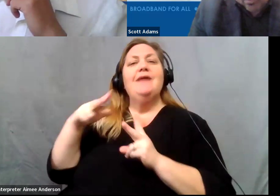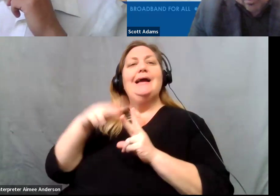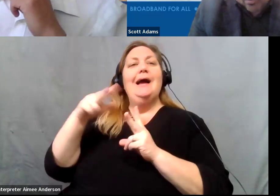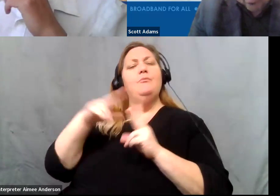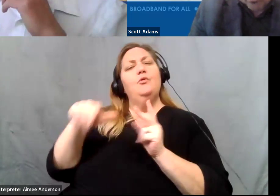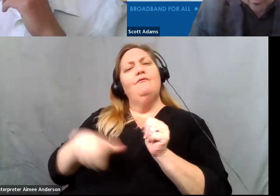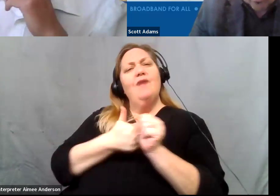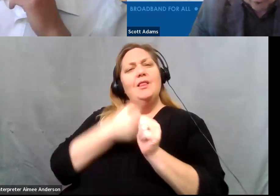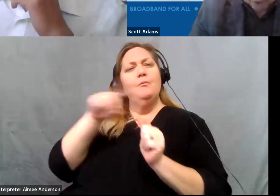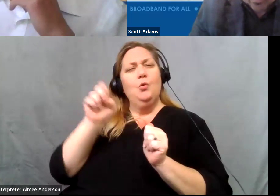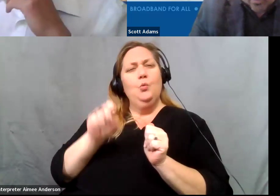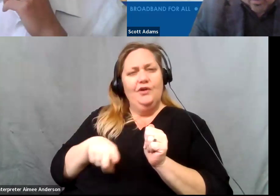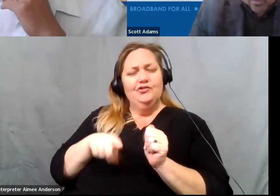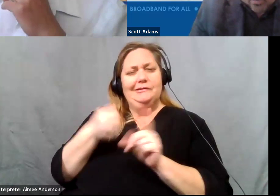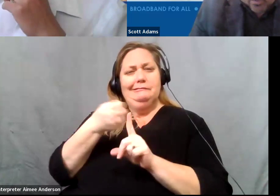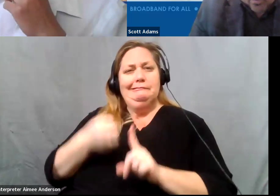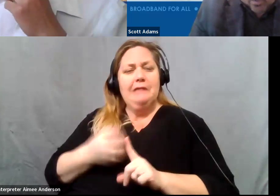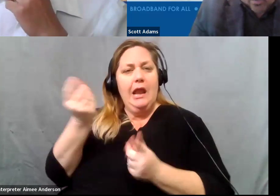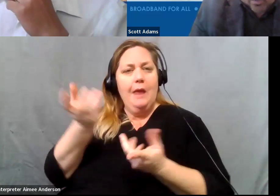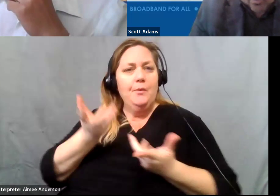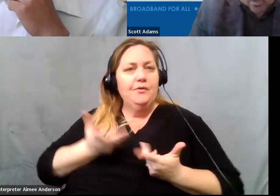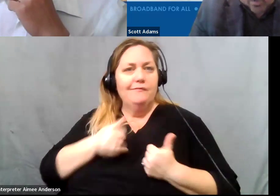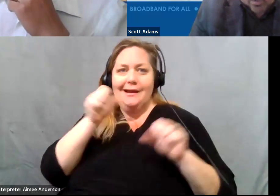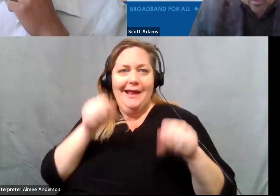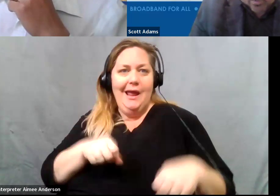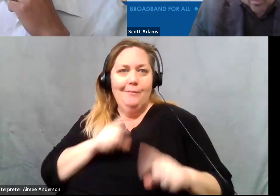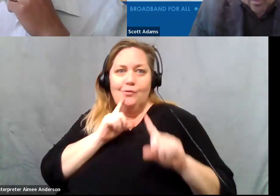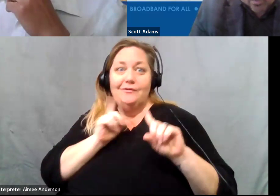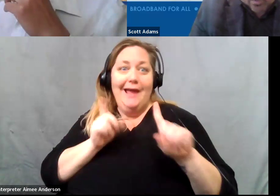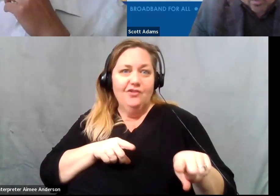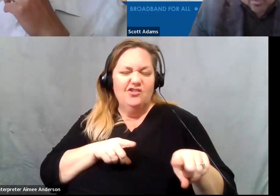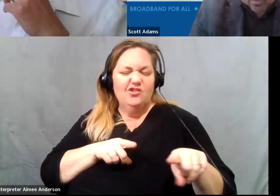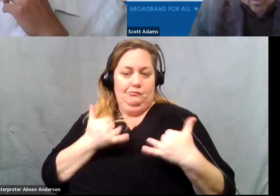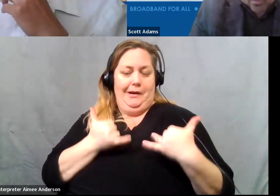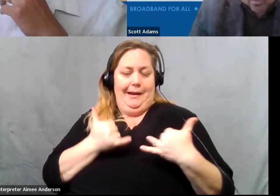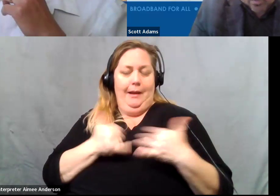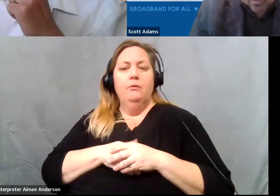questions and let me know if you guys are not able to answer it at this time. So, I would